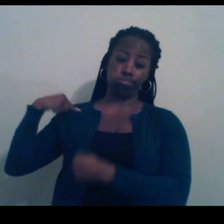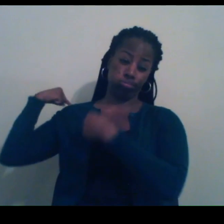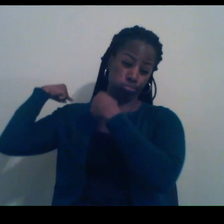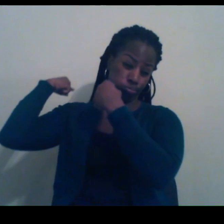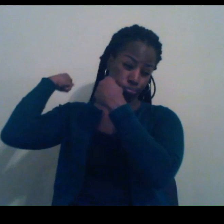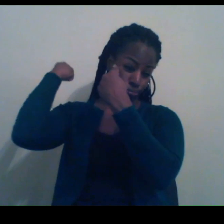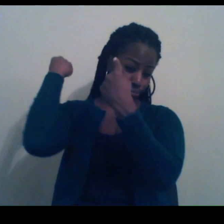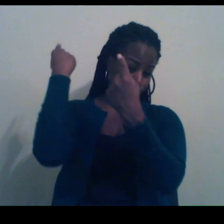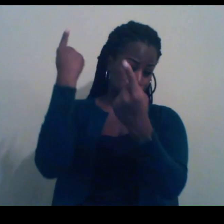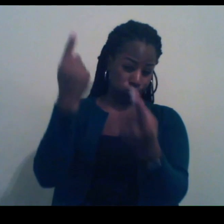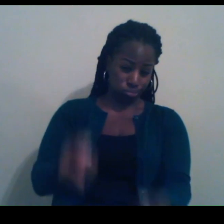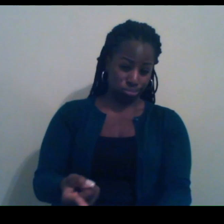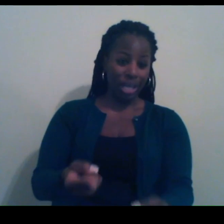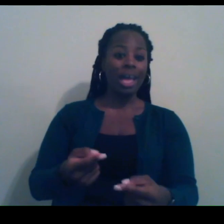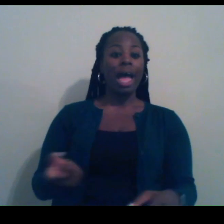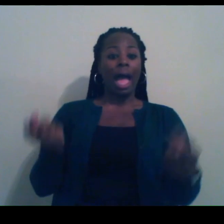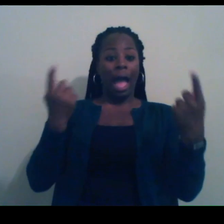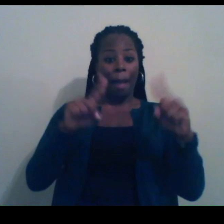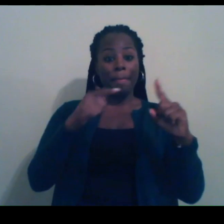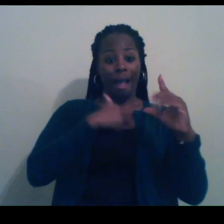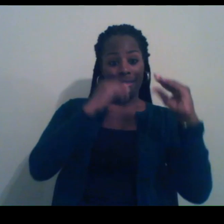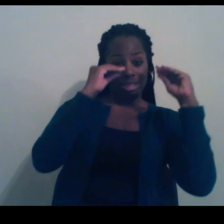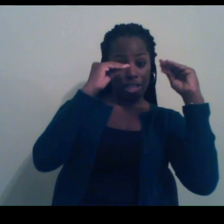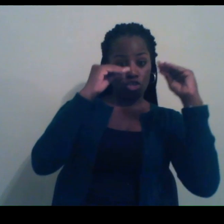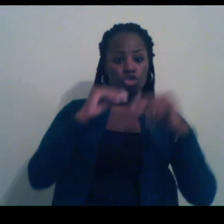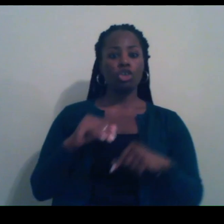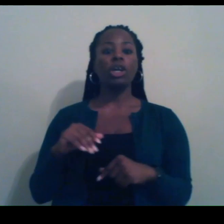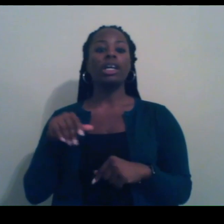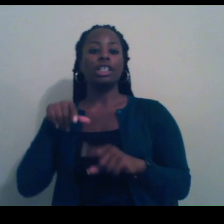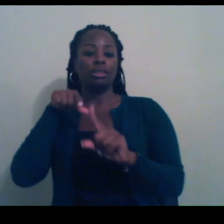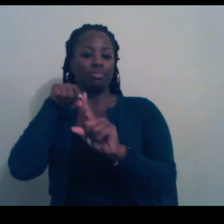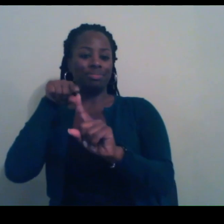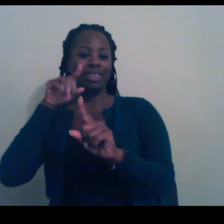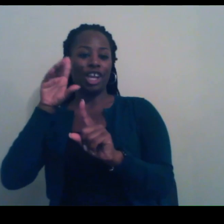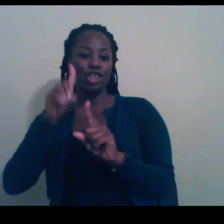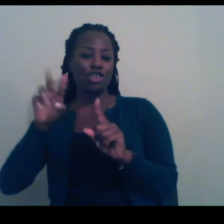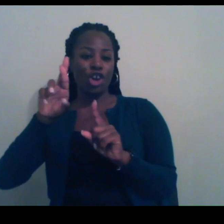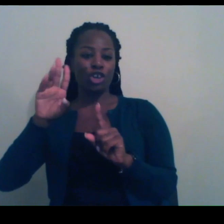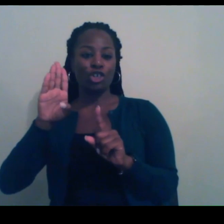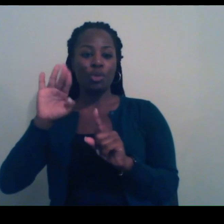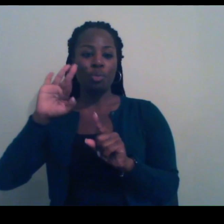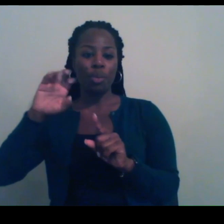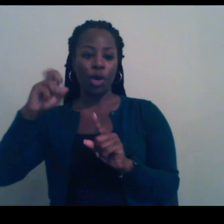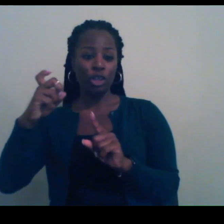fellow in my program as a trainee and we knew she was a star then and now what